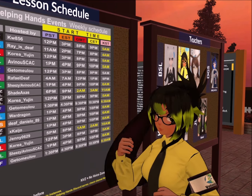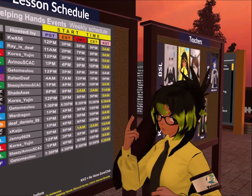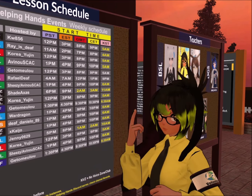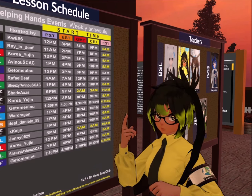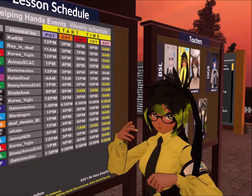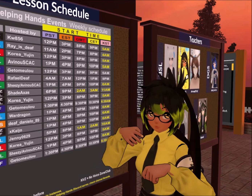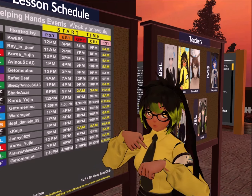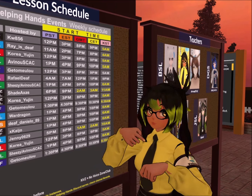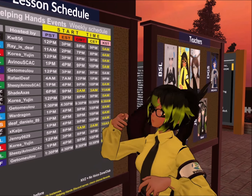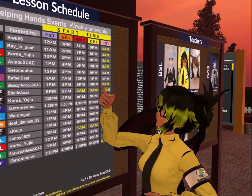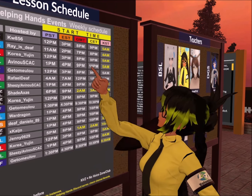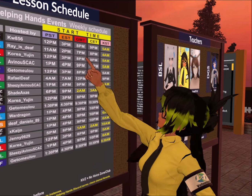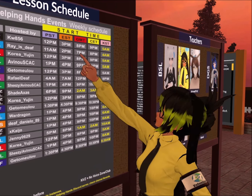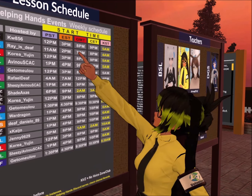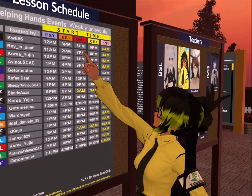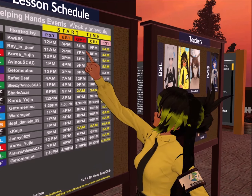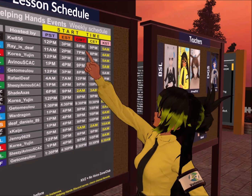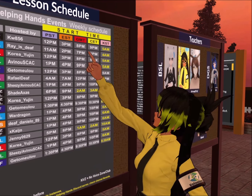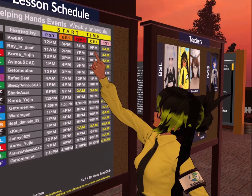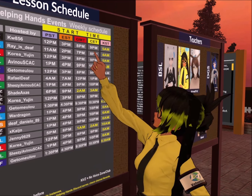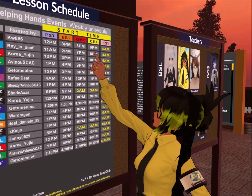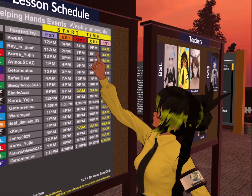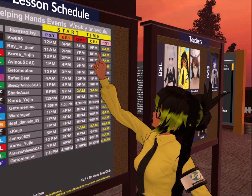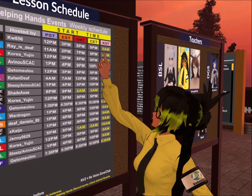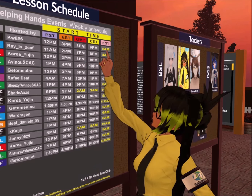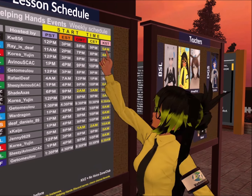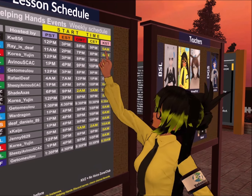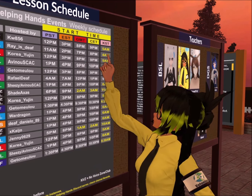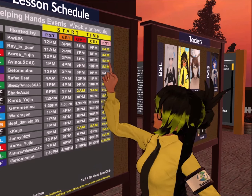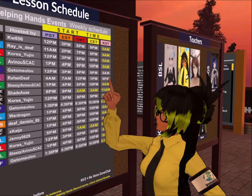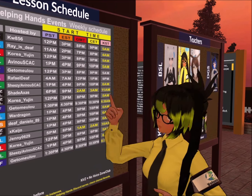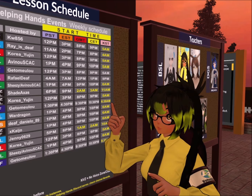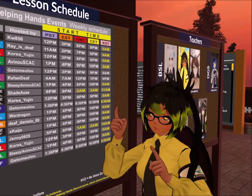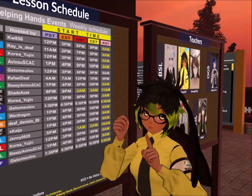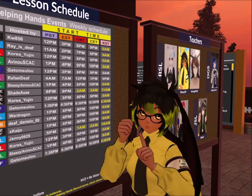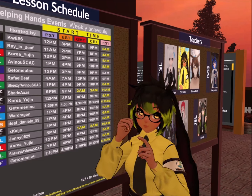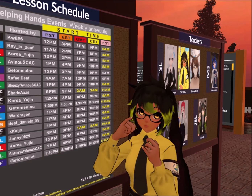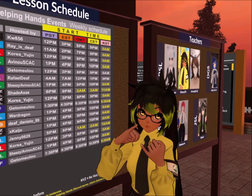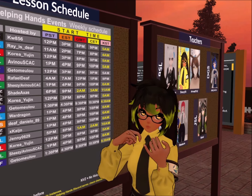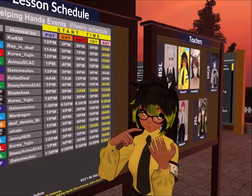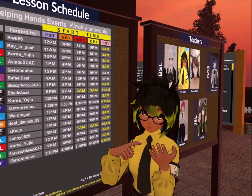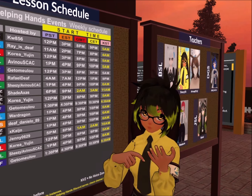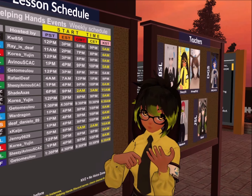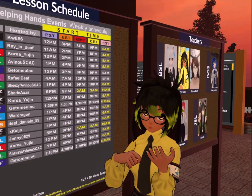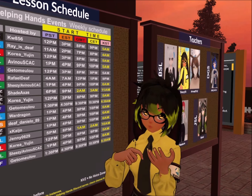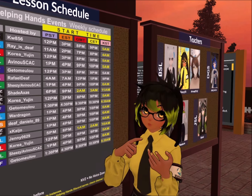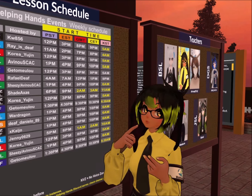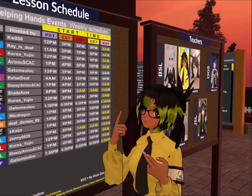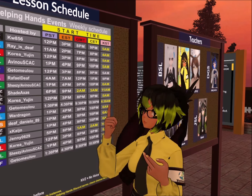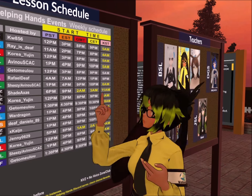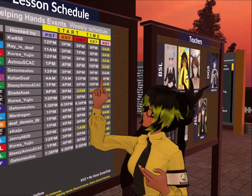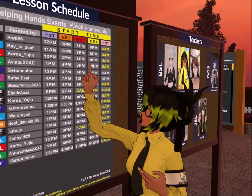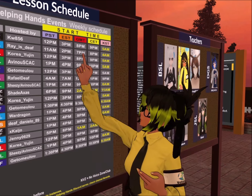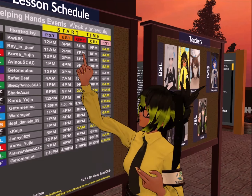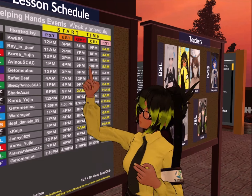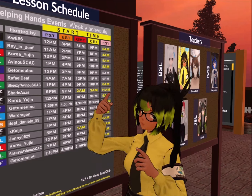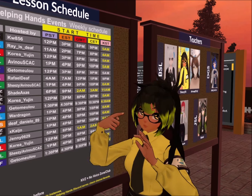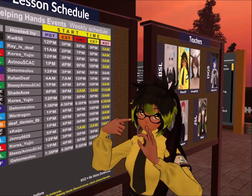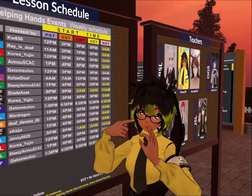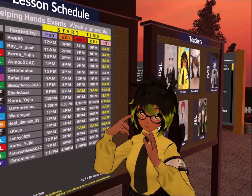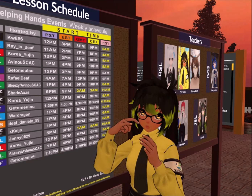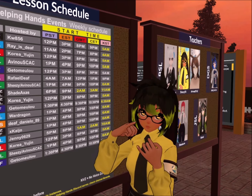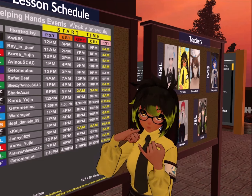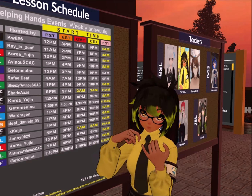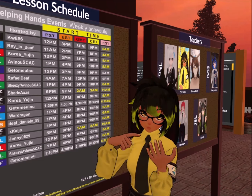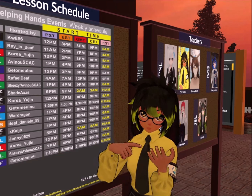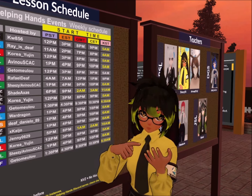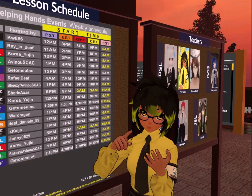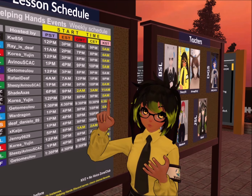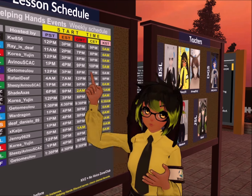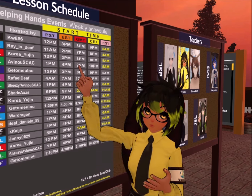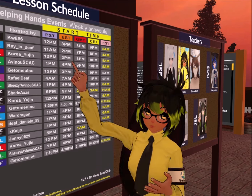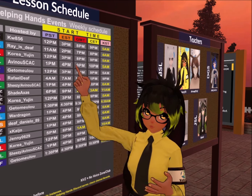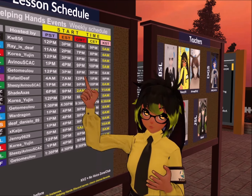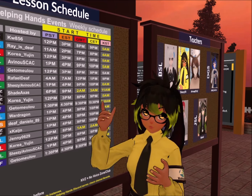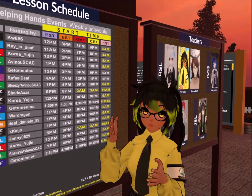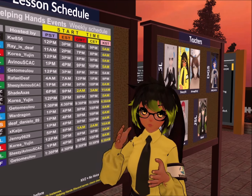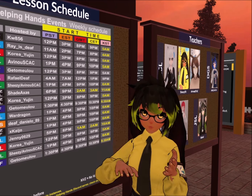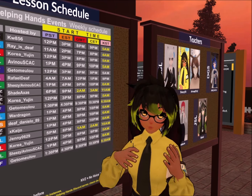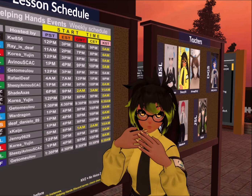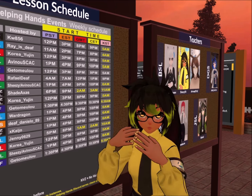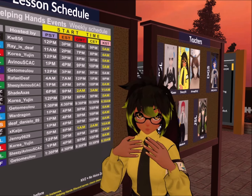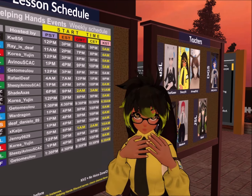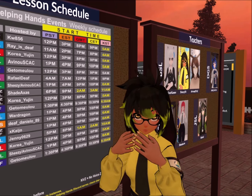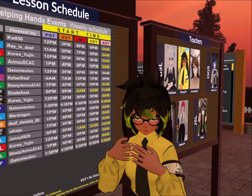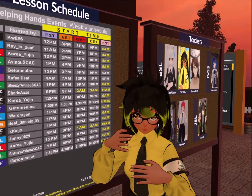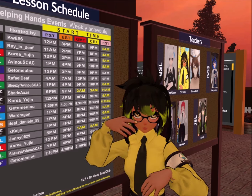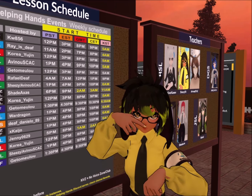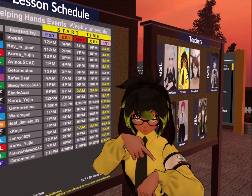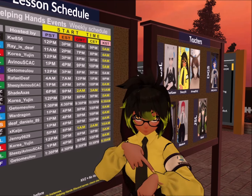Look at those time zones. PST and EST come from America